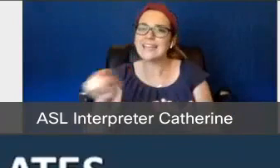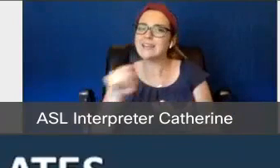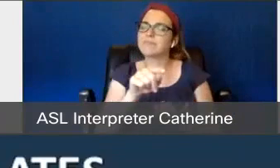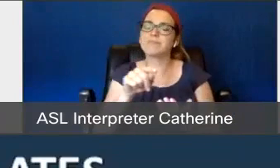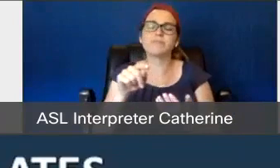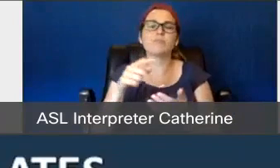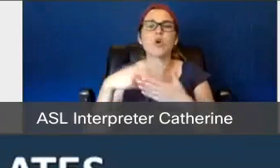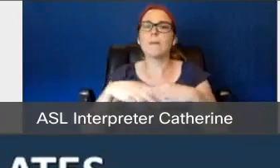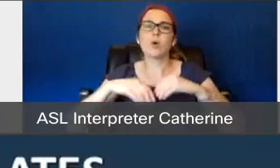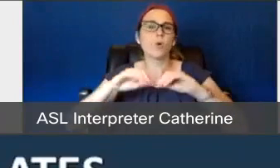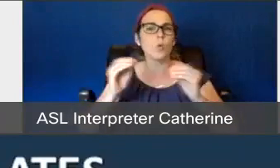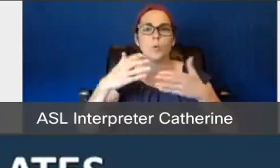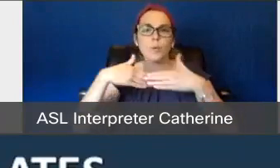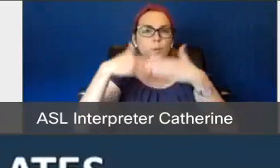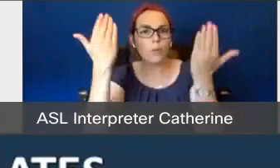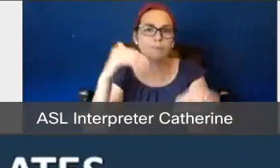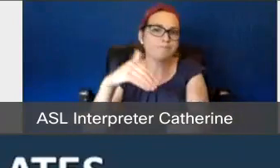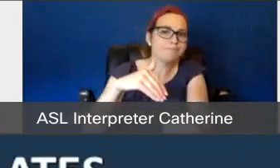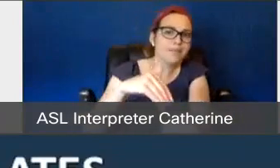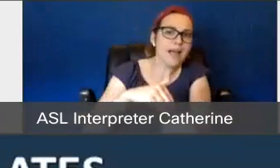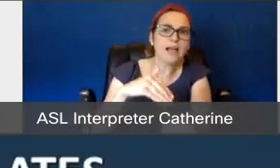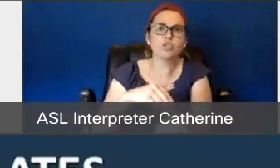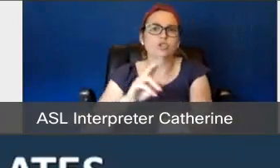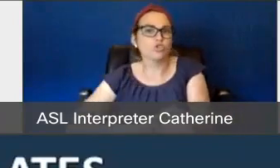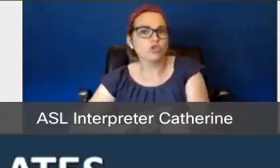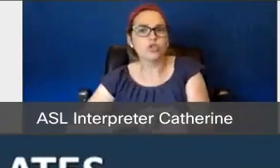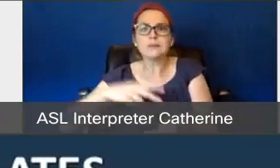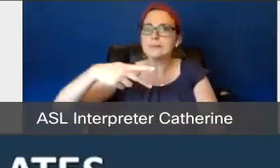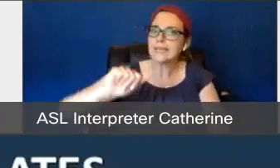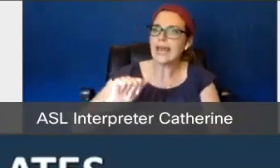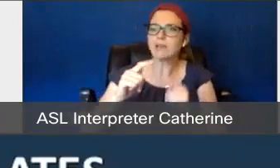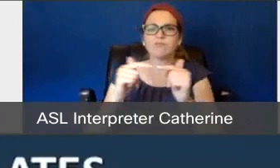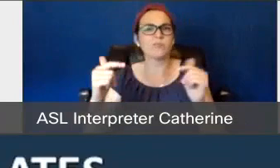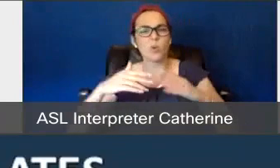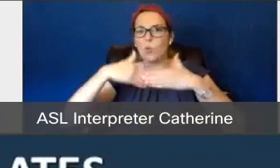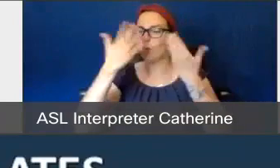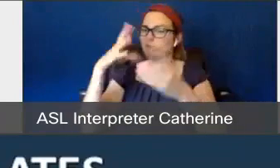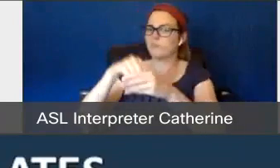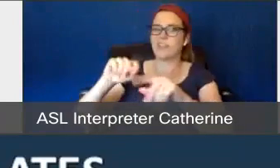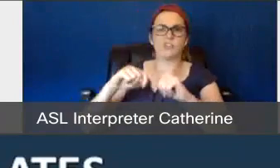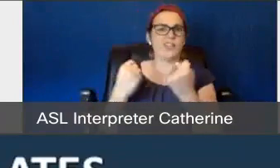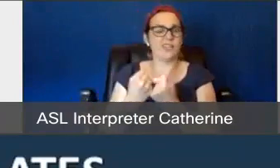or physician's assistants on the drug court team. Often they're not even staff in the primary agencies working